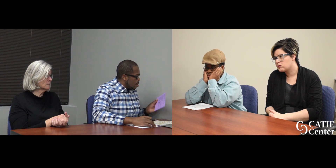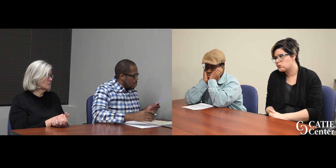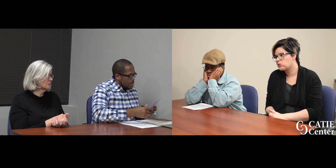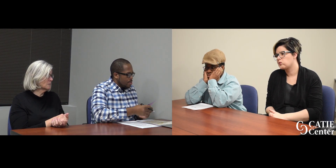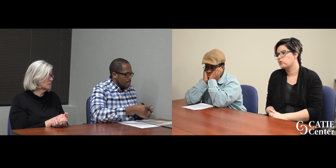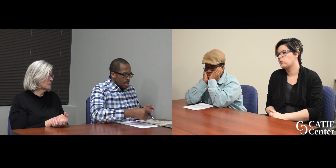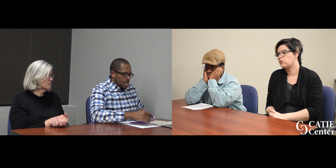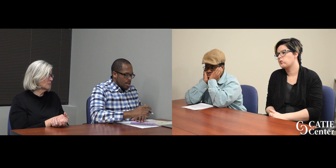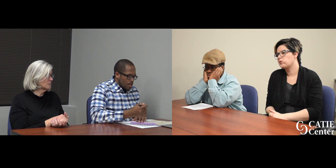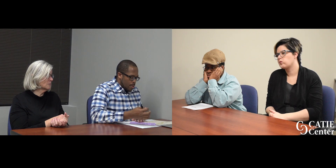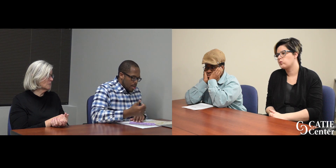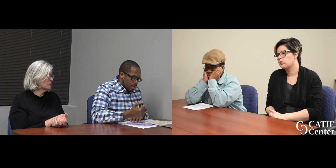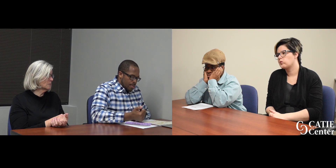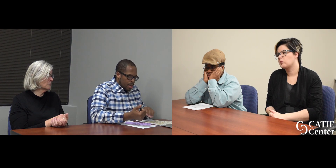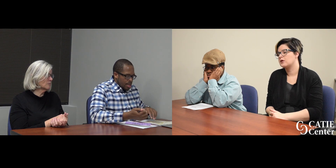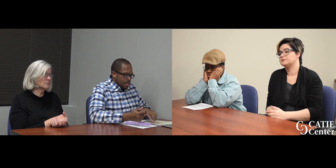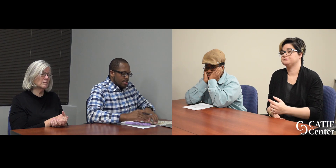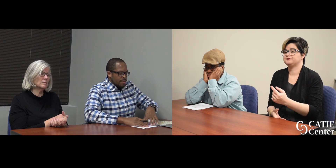So one could be,